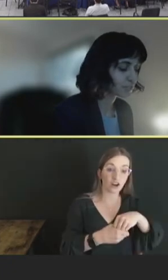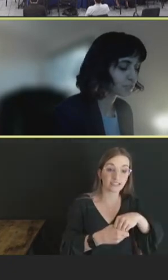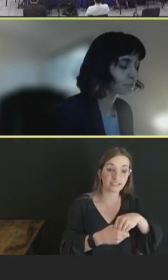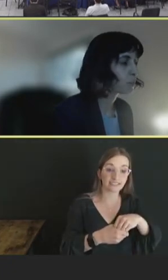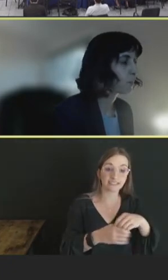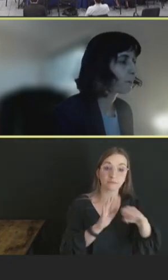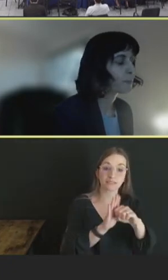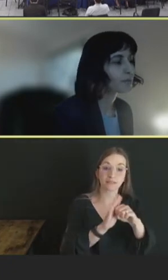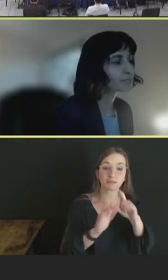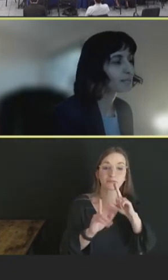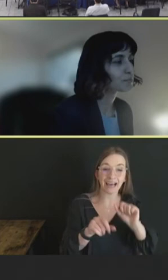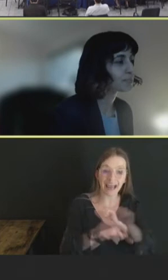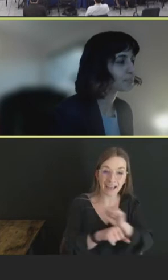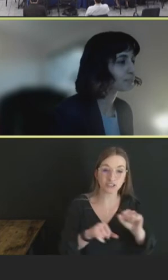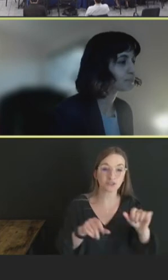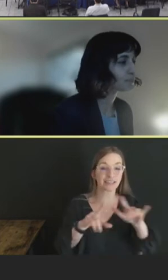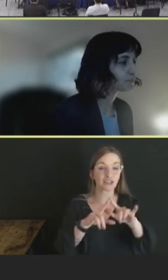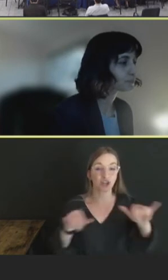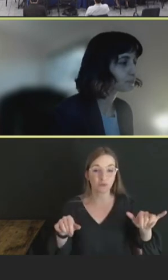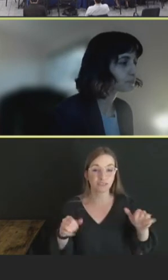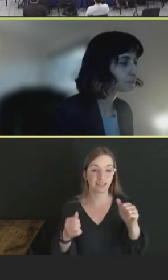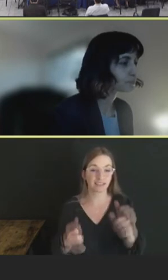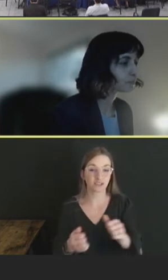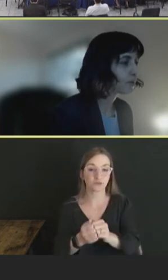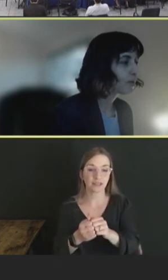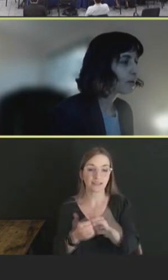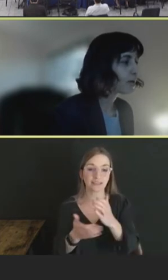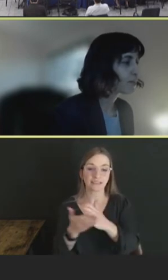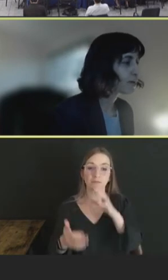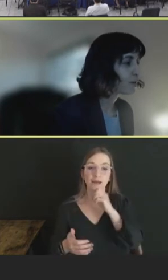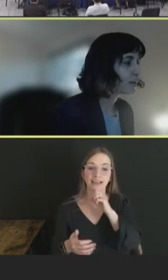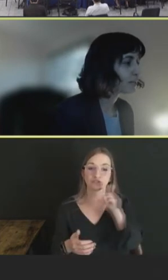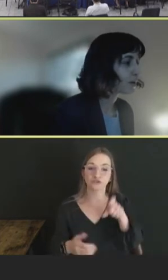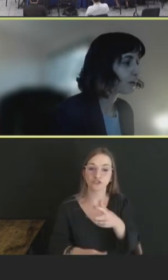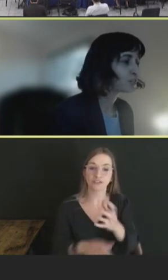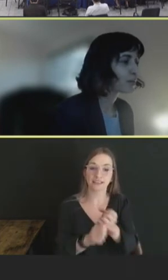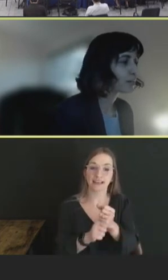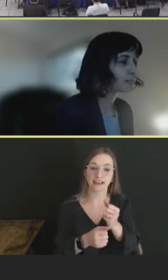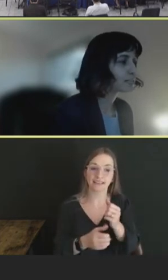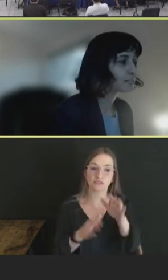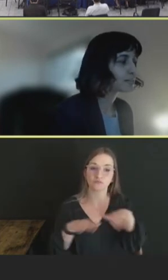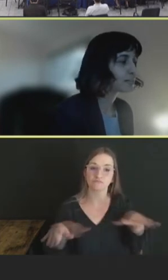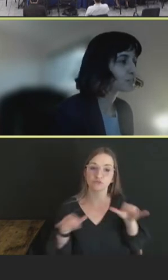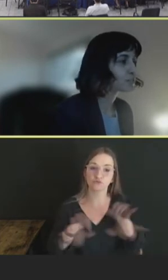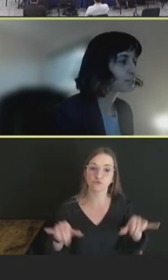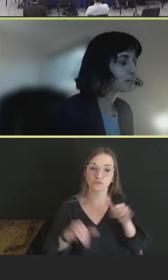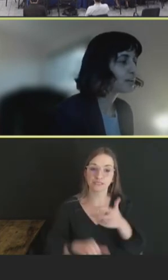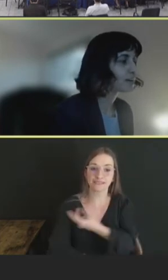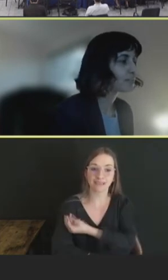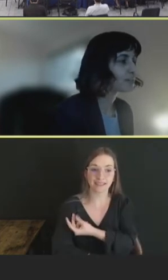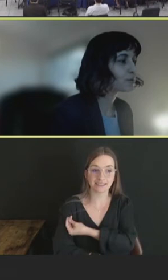Next slide, please. There are many large well-conducted studies which indicate that the